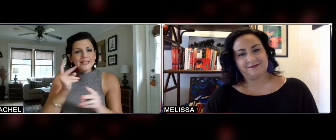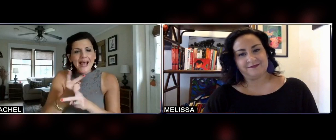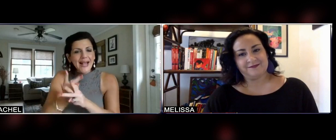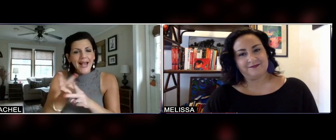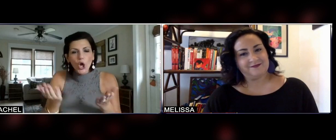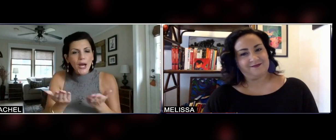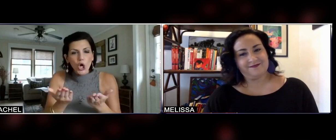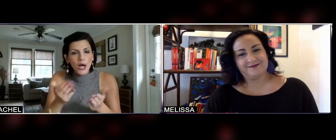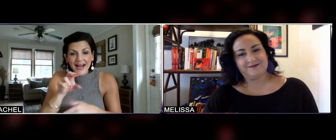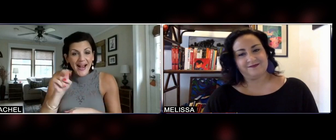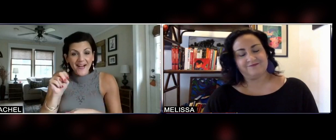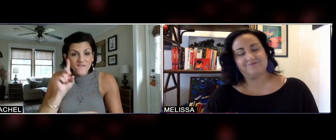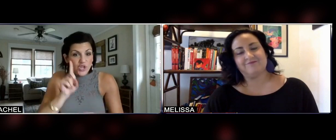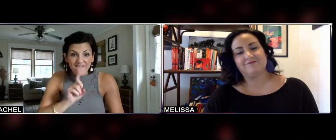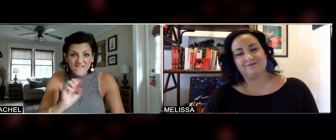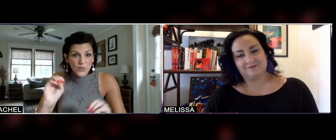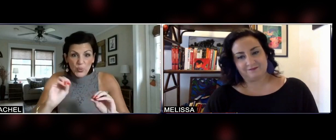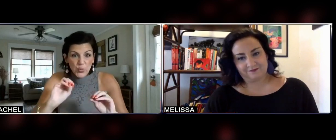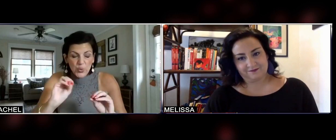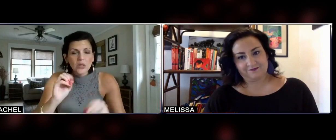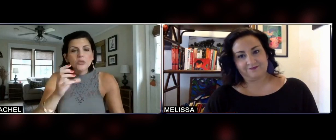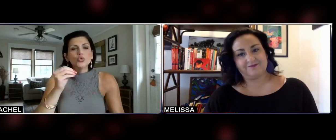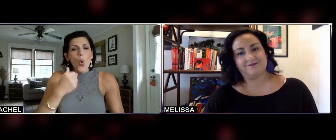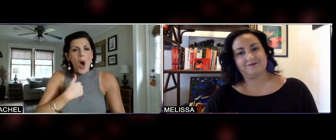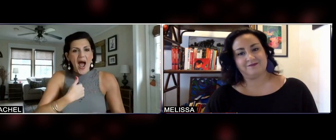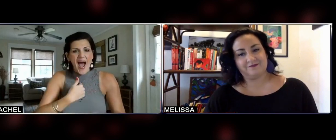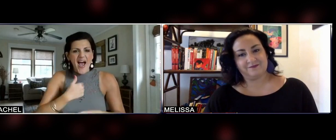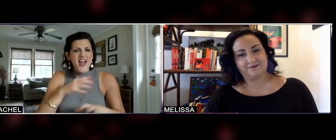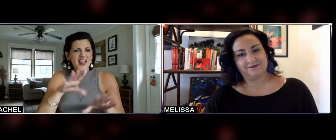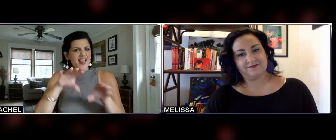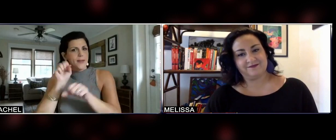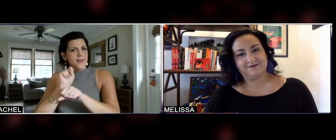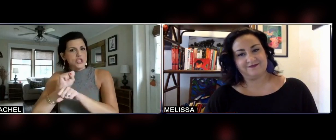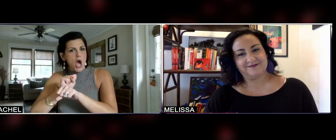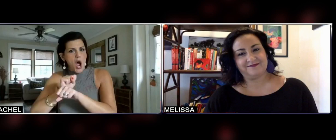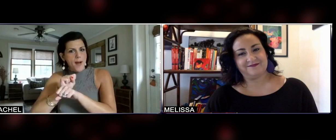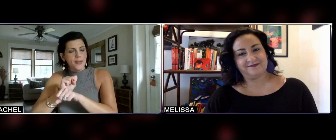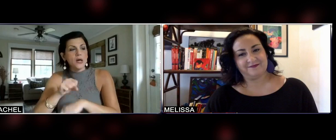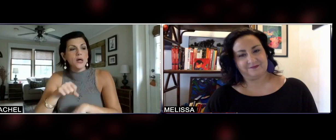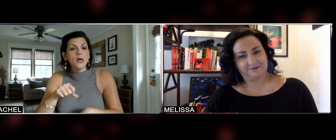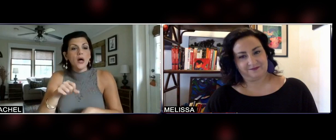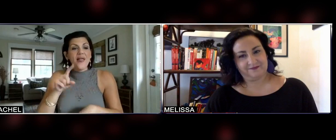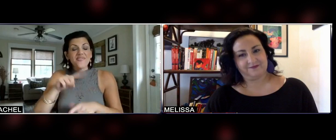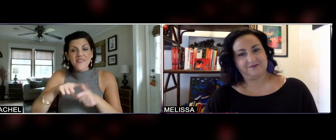there were no daycare options for the Deaf here in Connecticut, so I left my job to care for them.